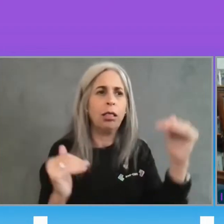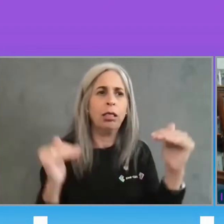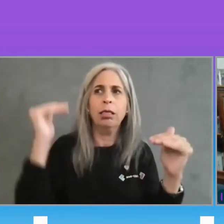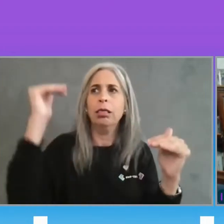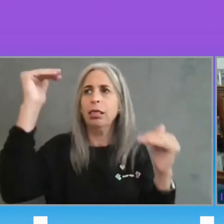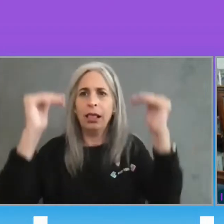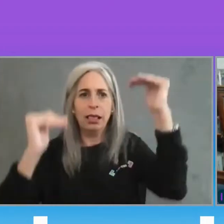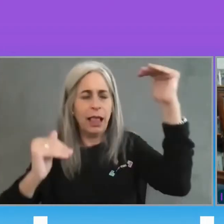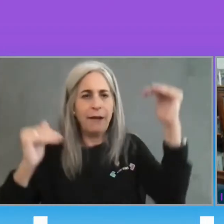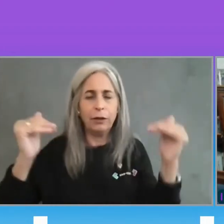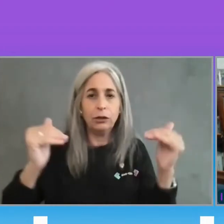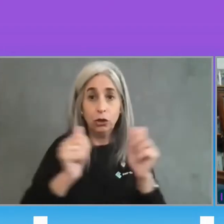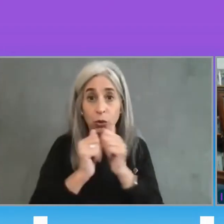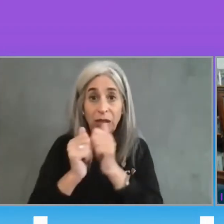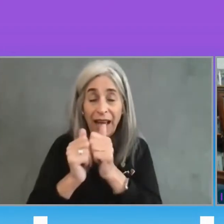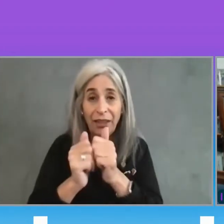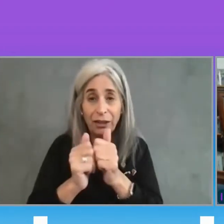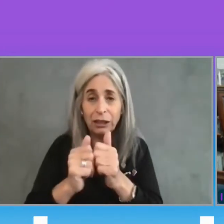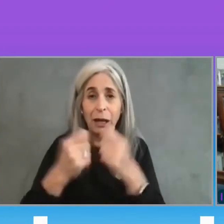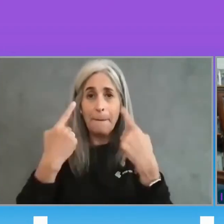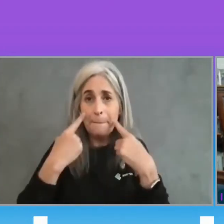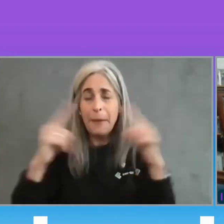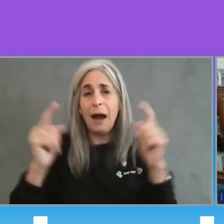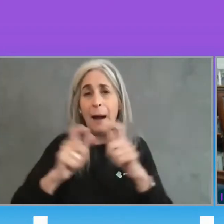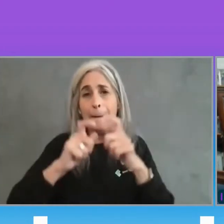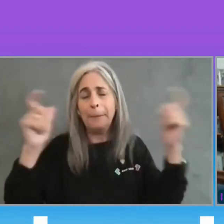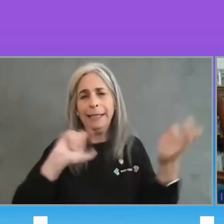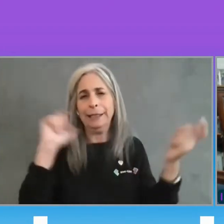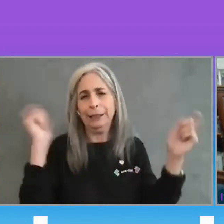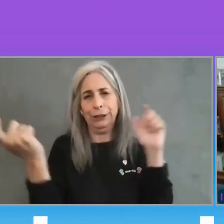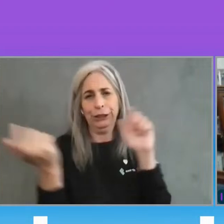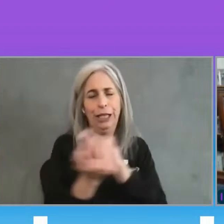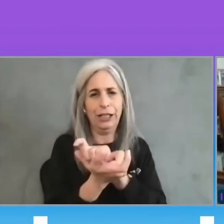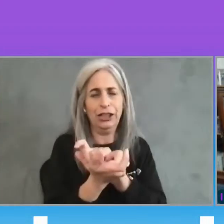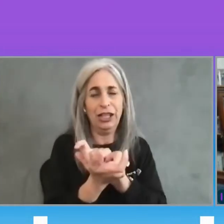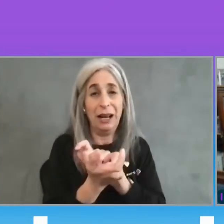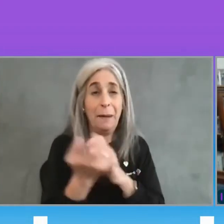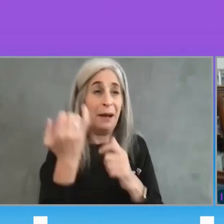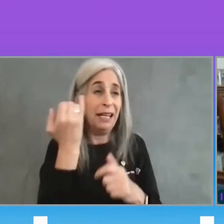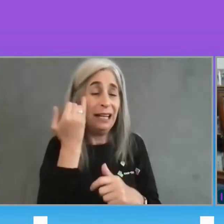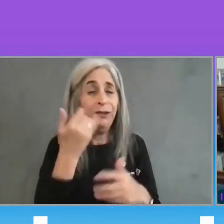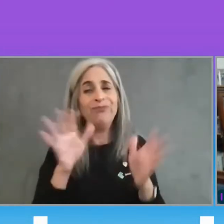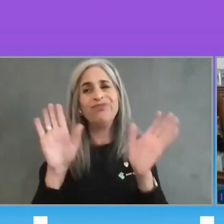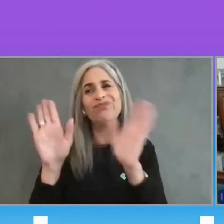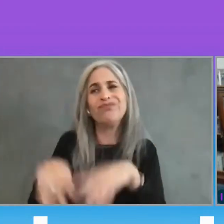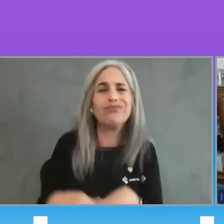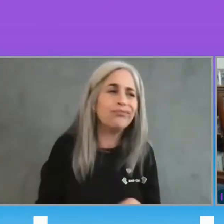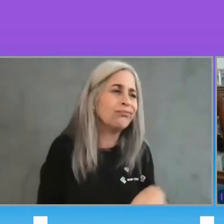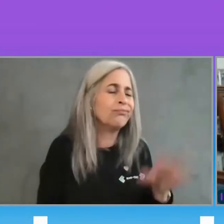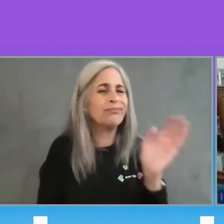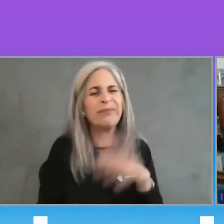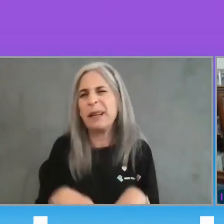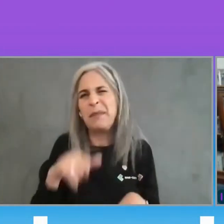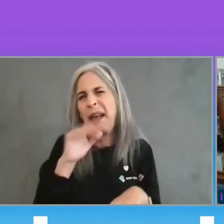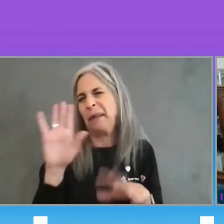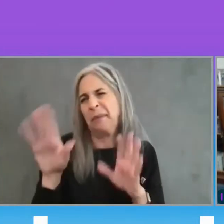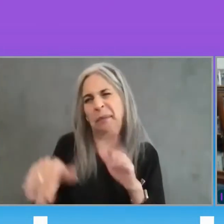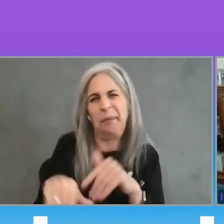make the big change happen. But if you let people get away with